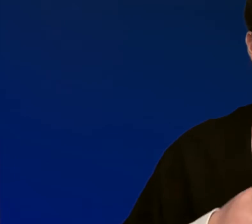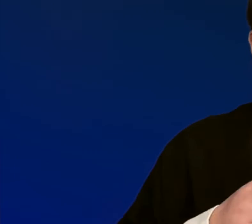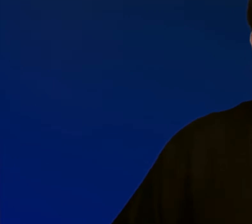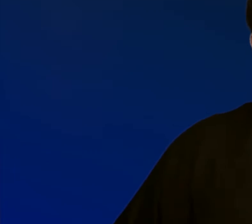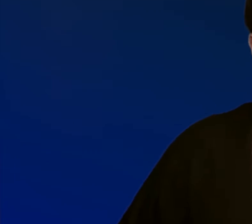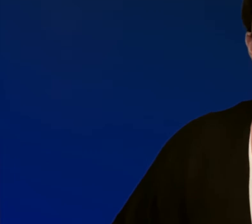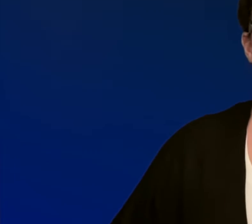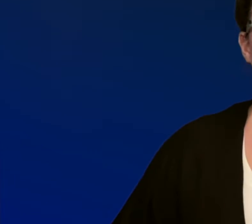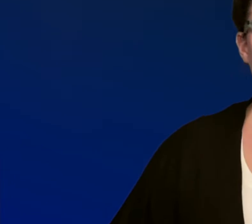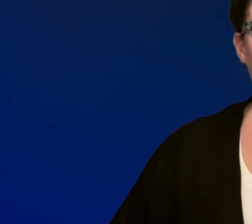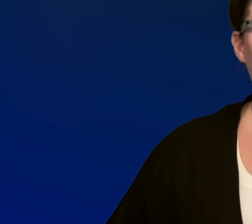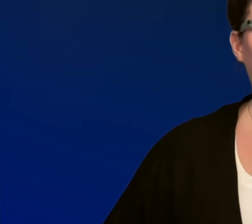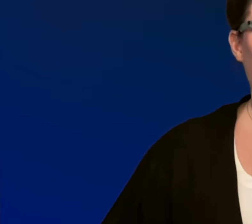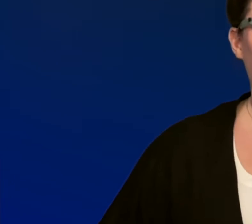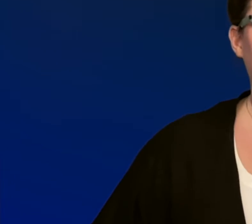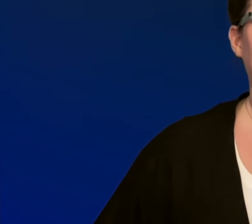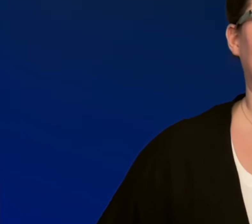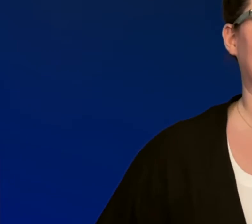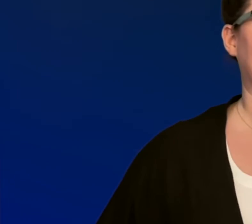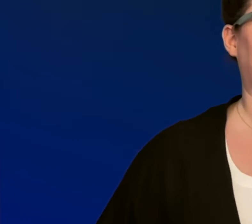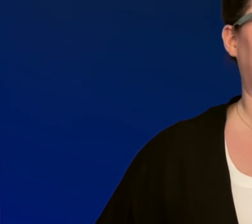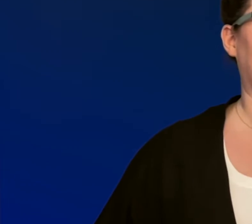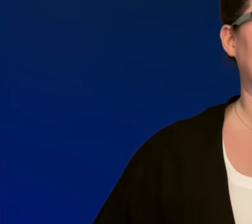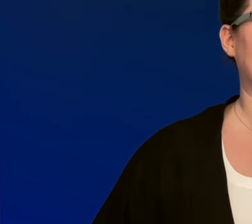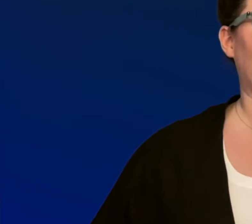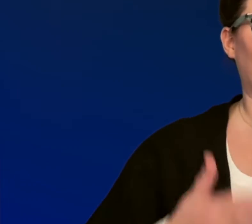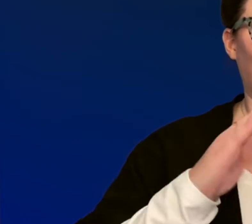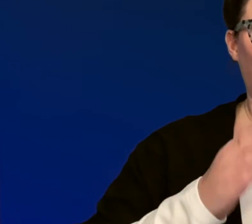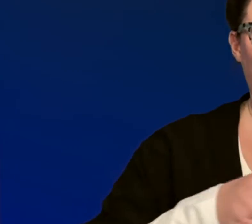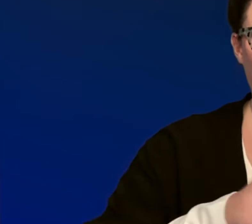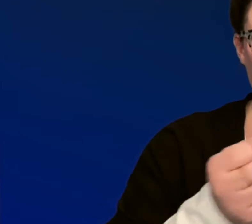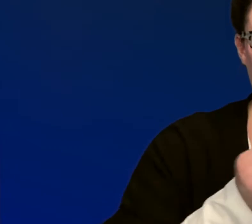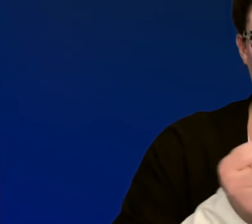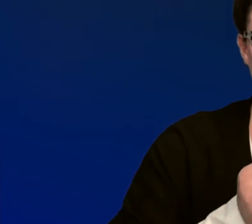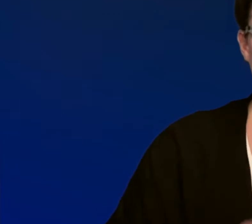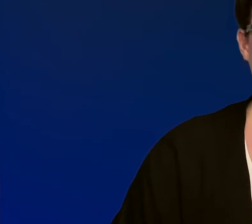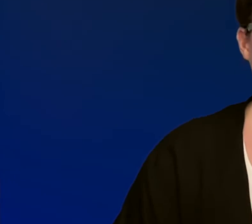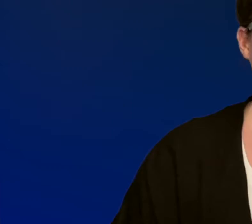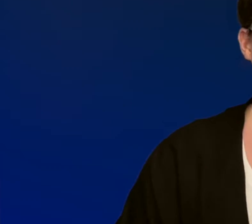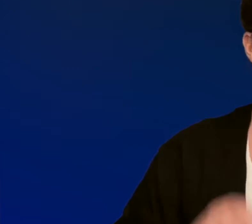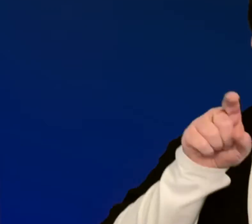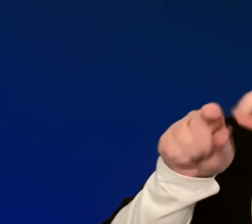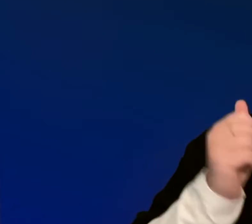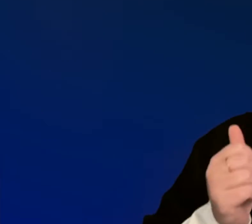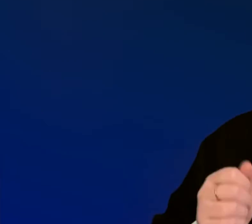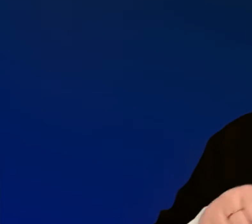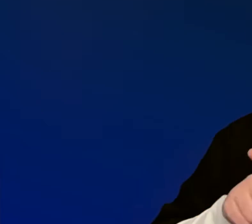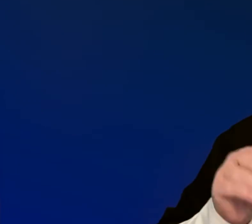Hello! My name is Katie Romey, I am ThinkSelf’s Community Engagement Advocate.